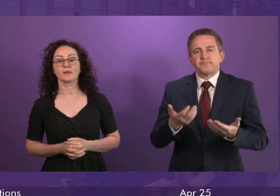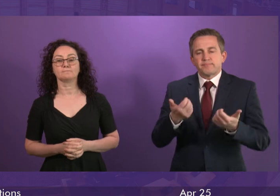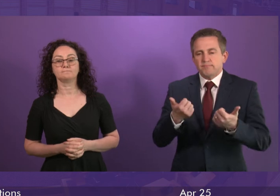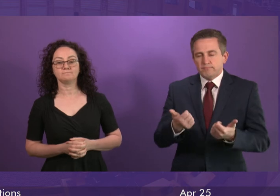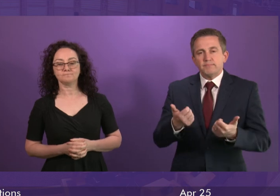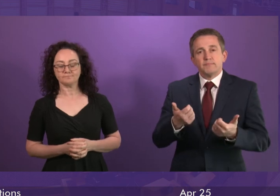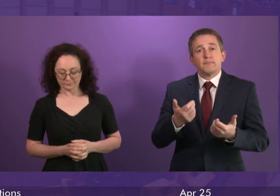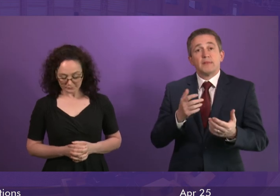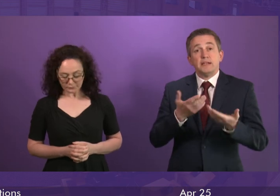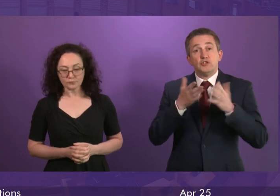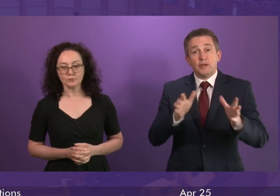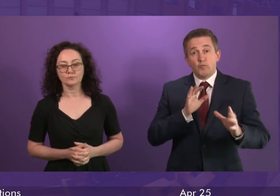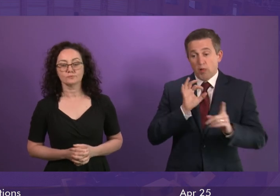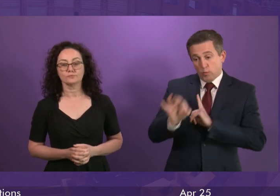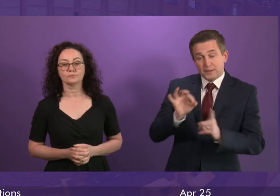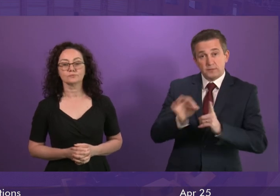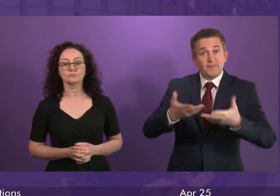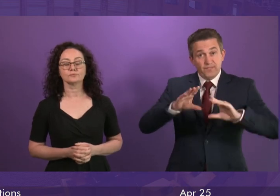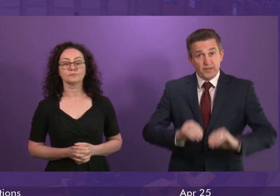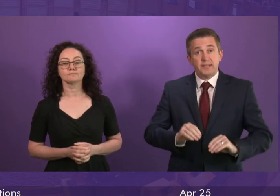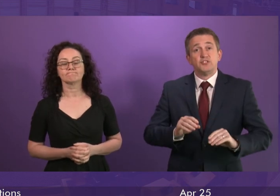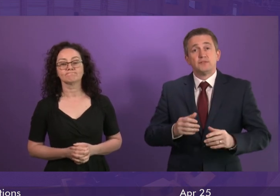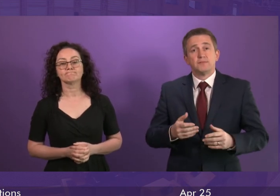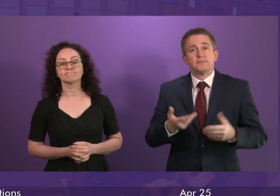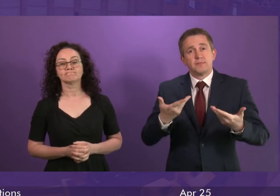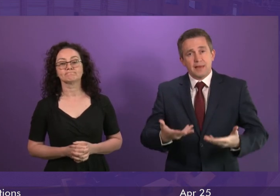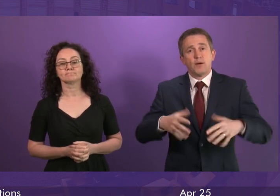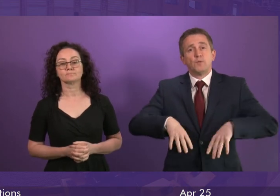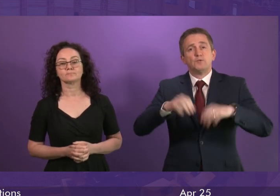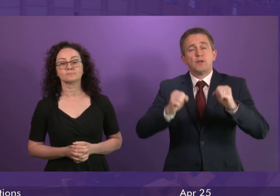That concludes General Questions. We're going to turn now to First Minister's Questions.